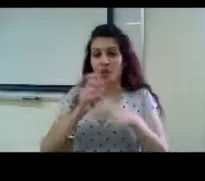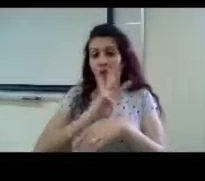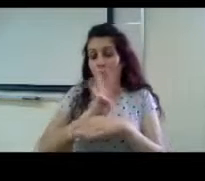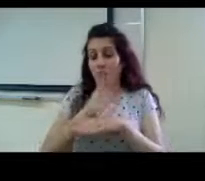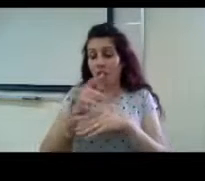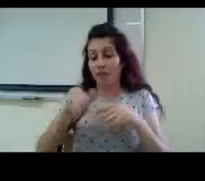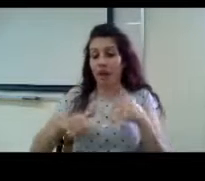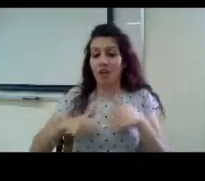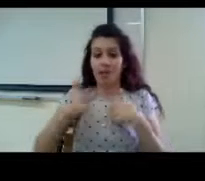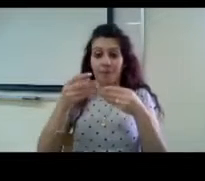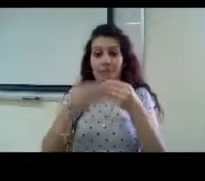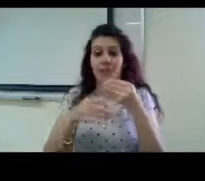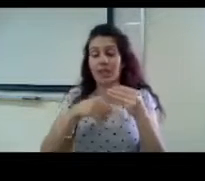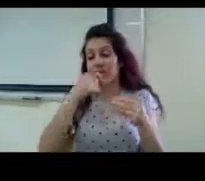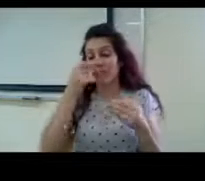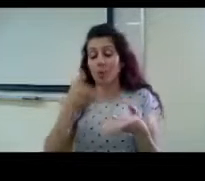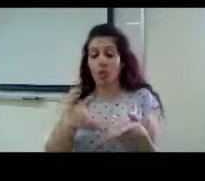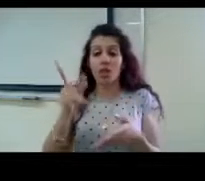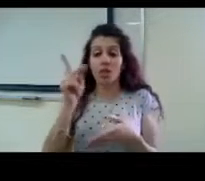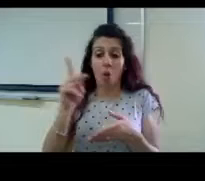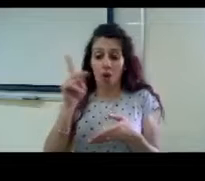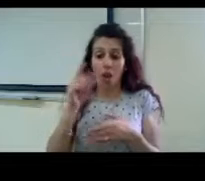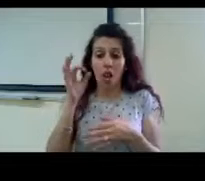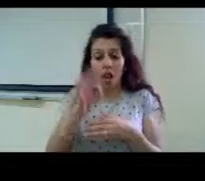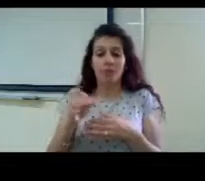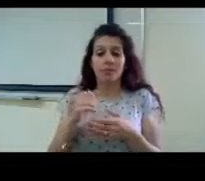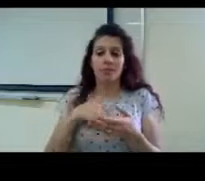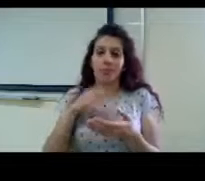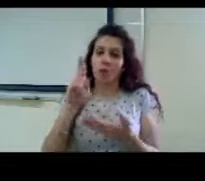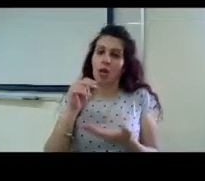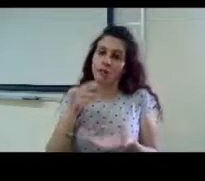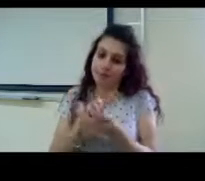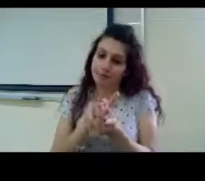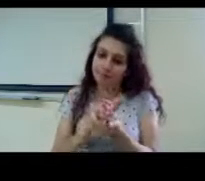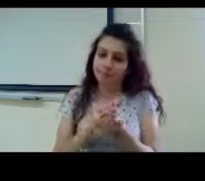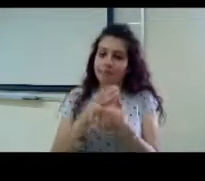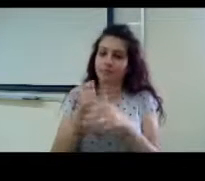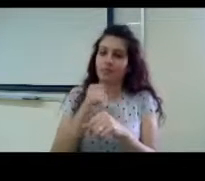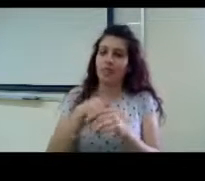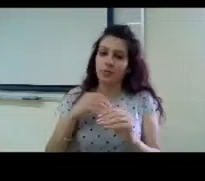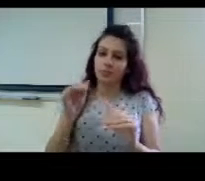education strategy in Jordan and globally aims to foster the conditions